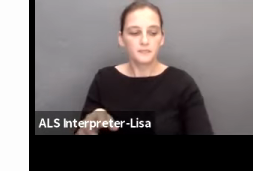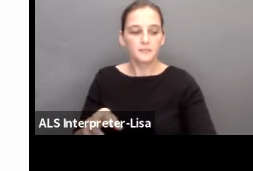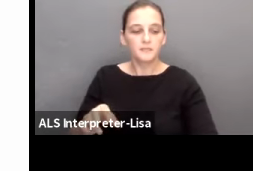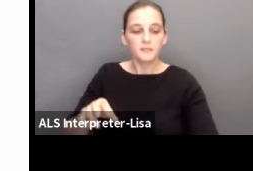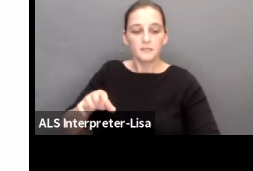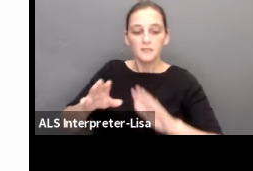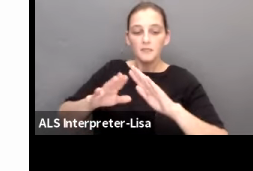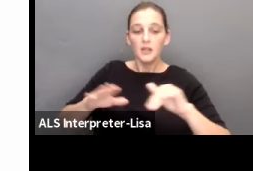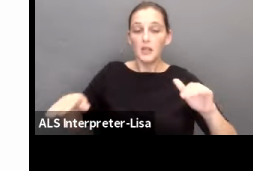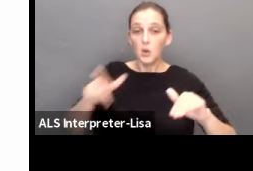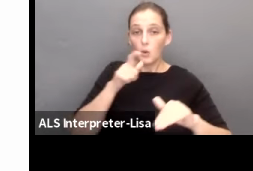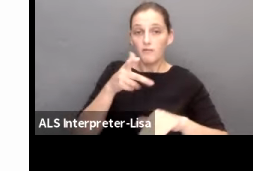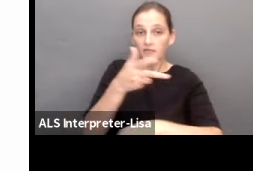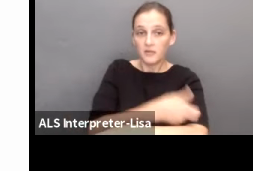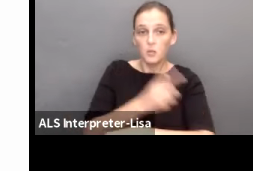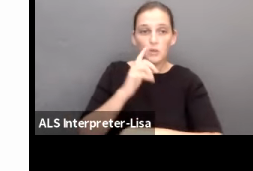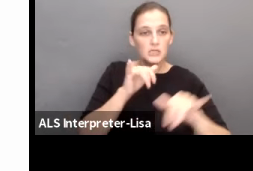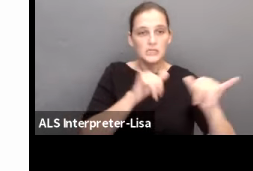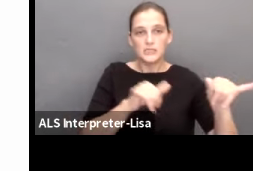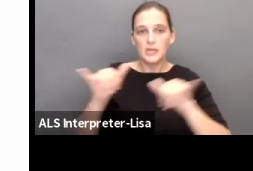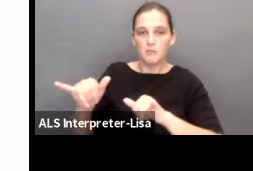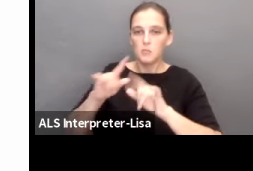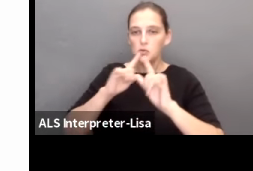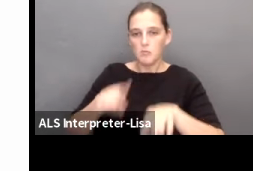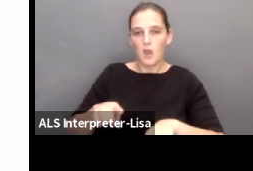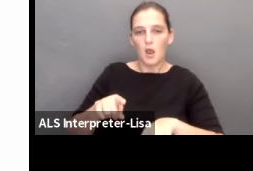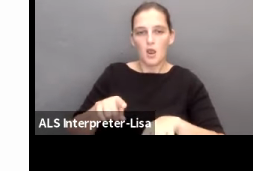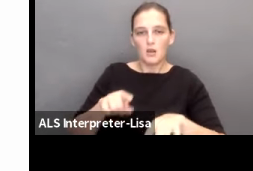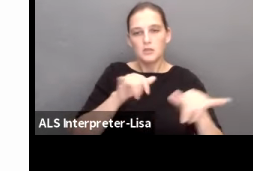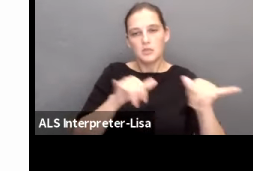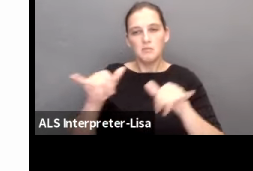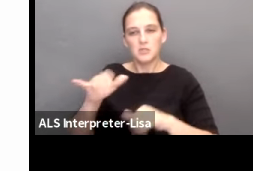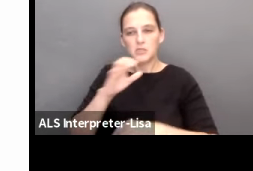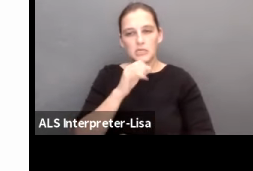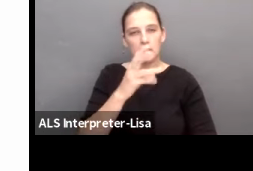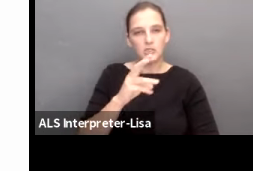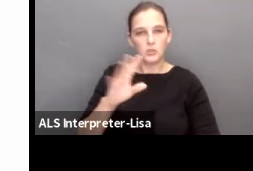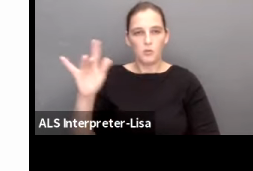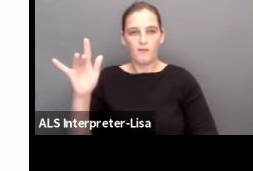a similar immune response to the 16 to 25 year old's from their previous studies. And